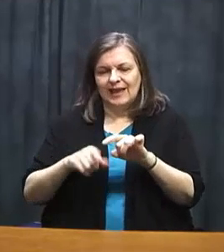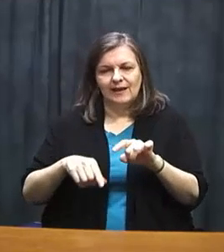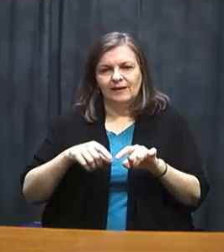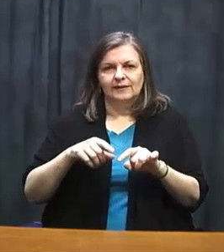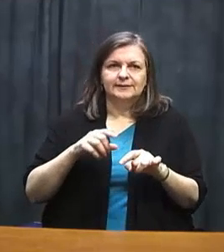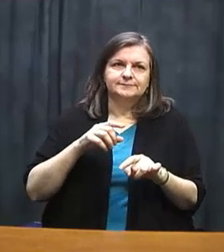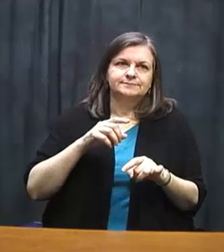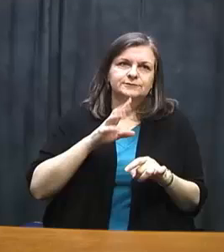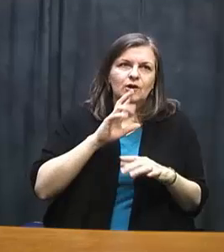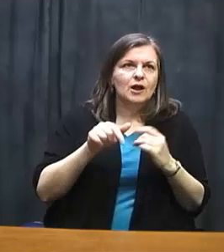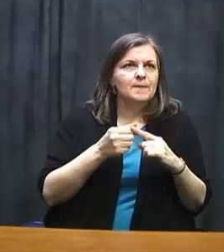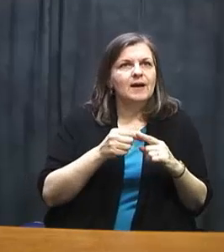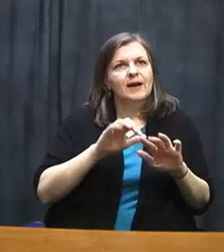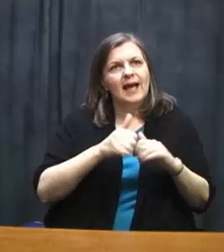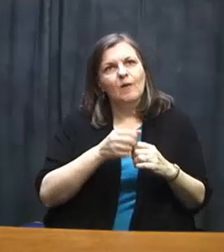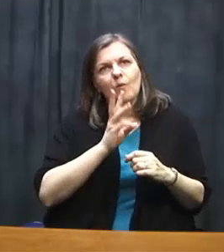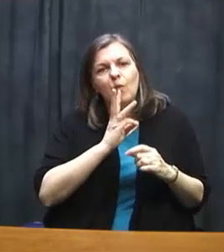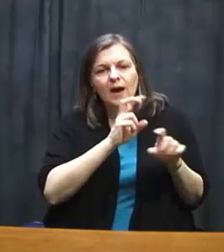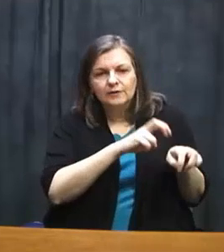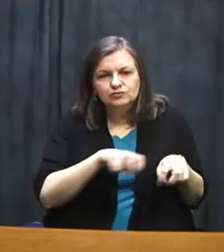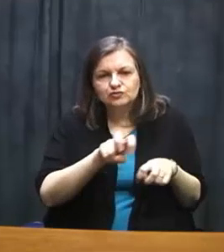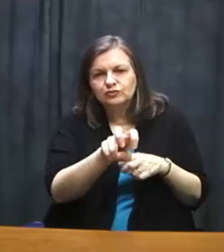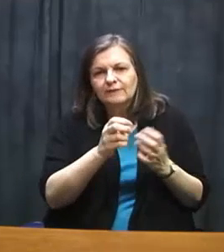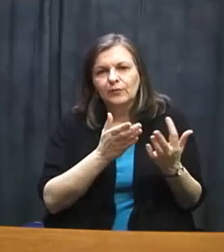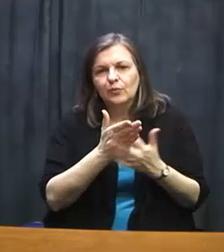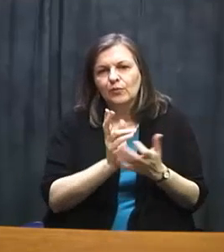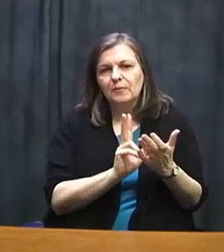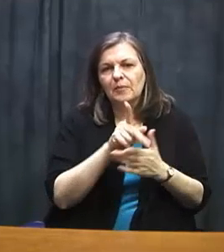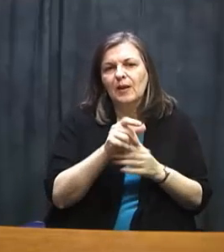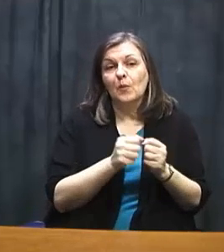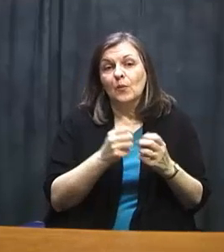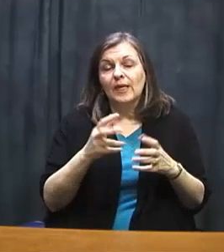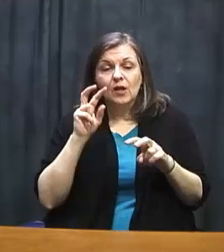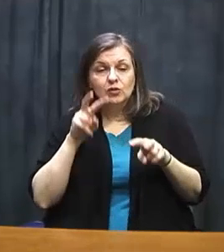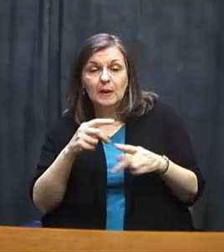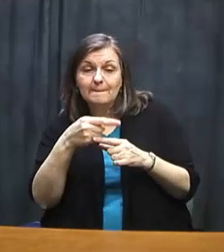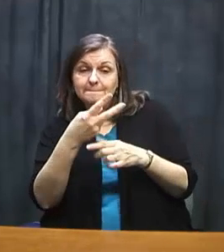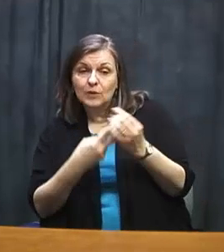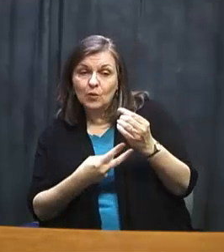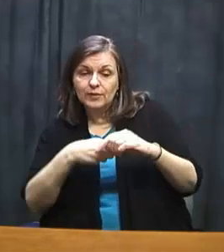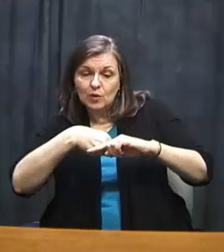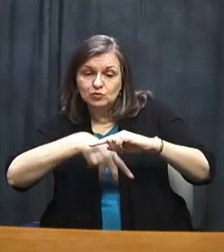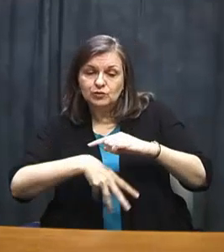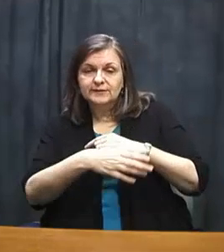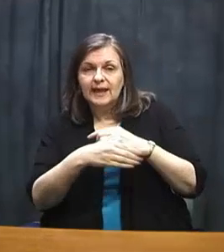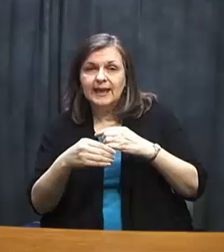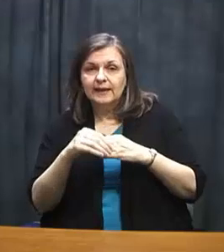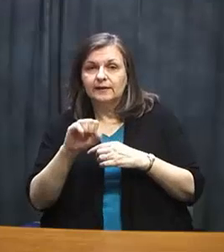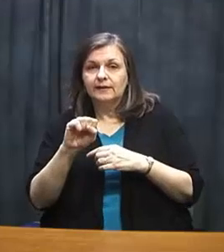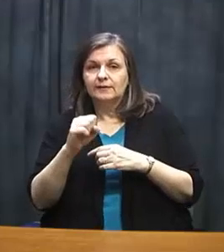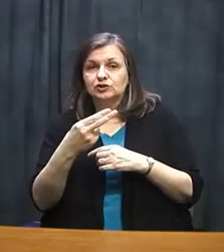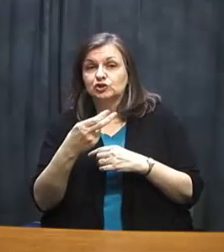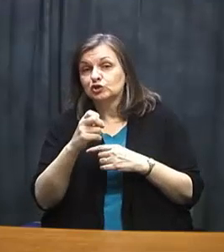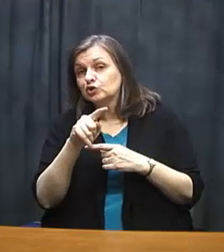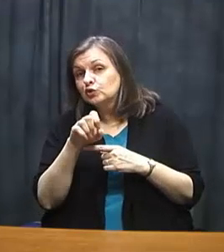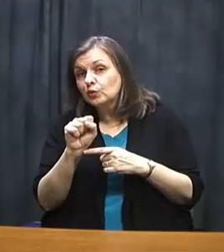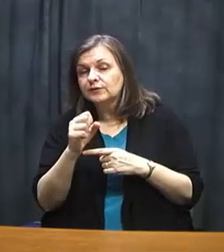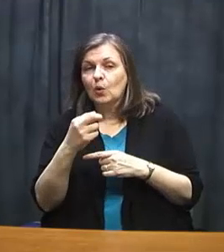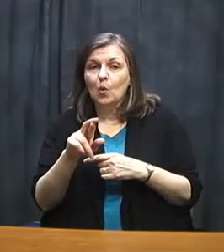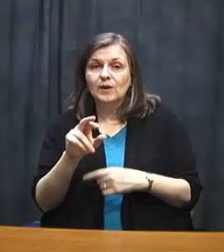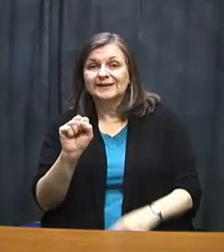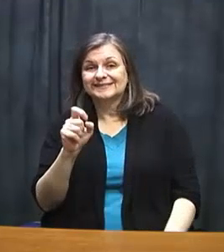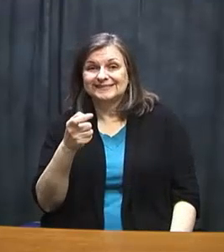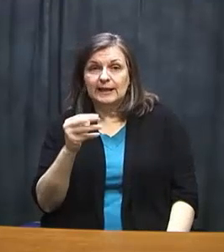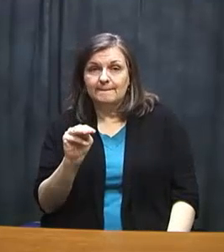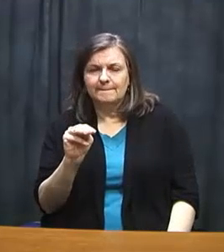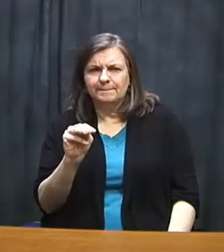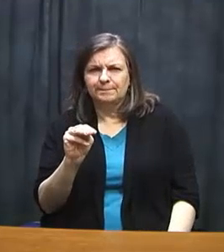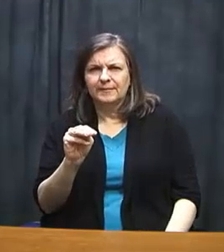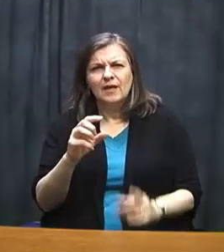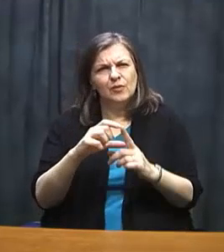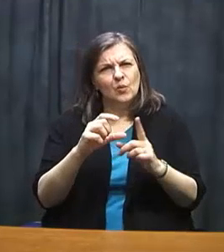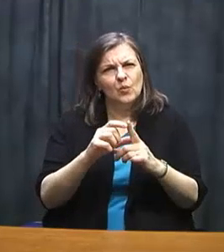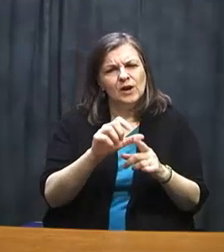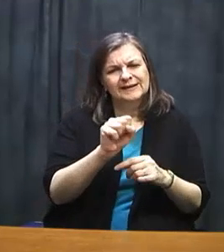movement of water and and sugar around a plant without looking at both roots and shoots or stems